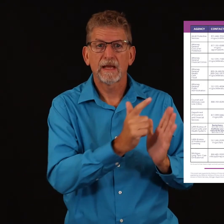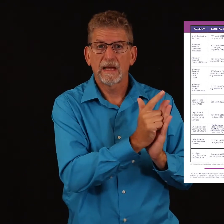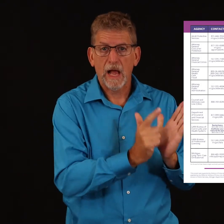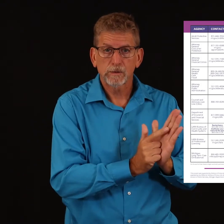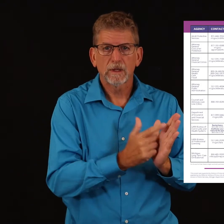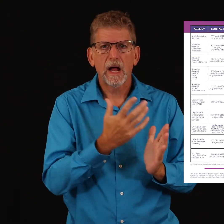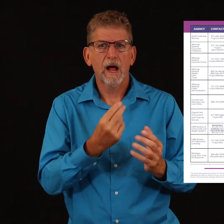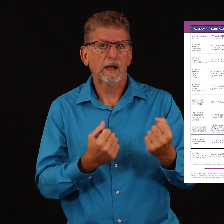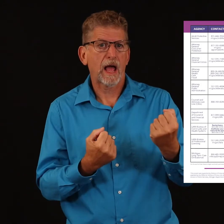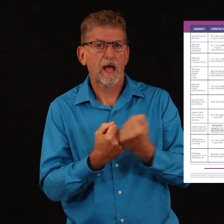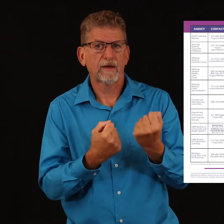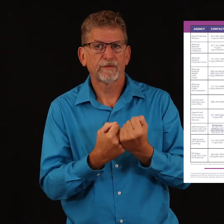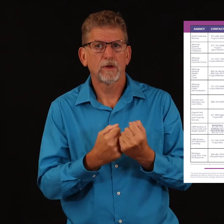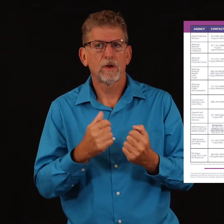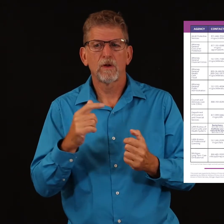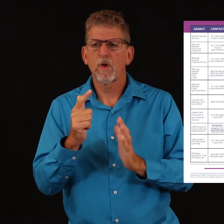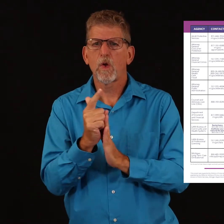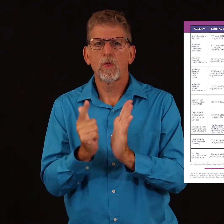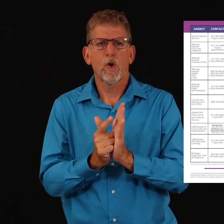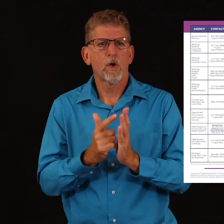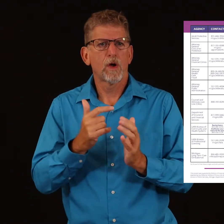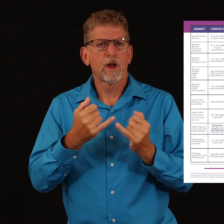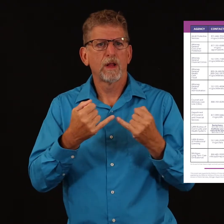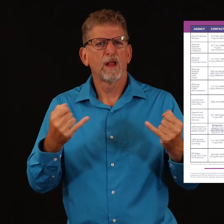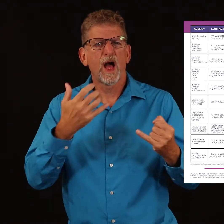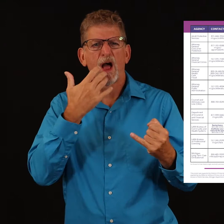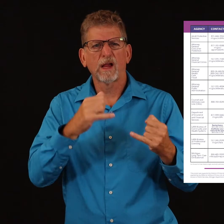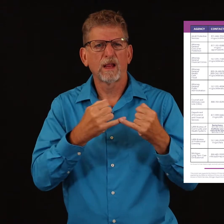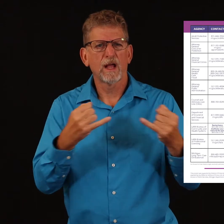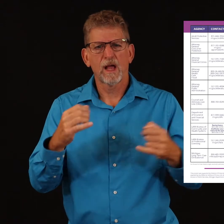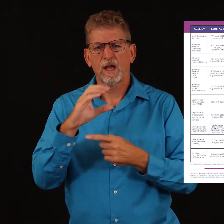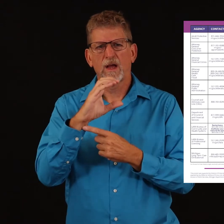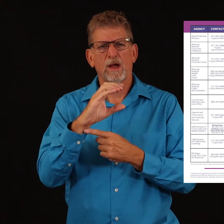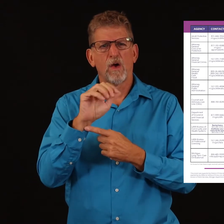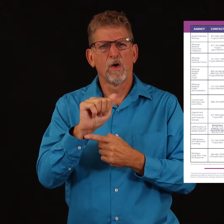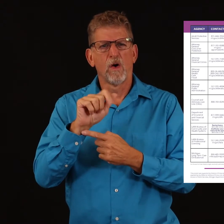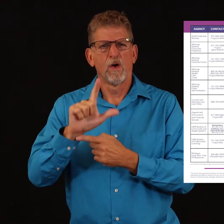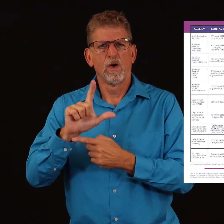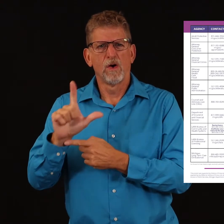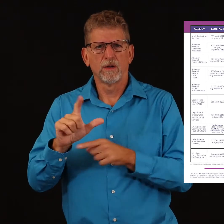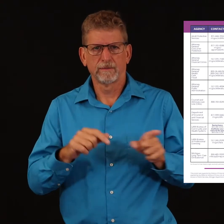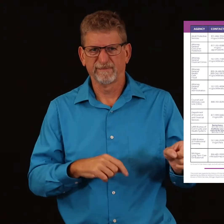Counsel and Advocacy Law Line (CALL)